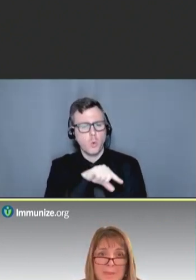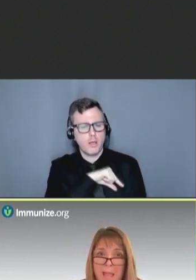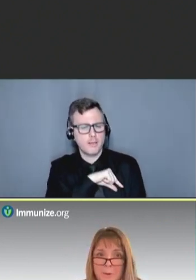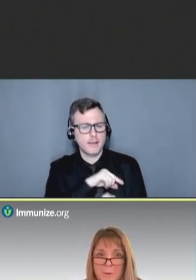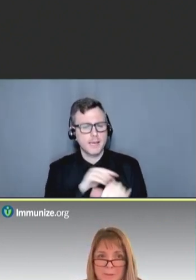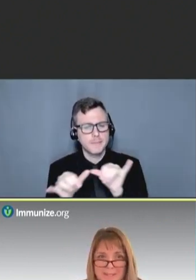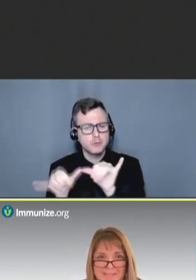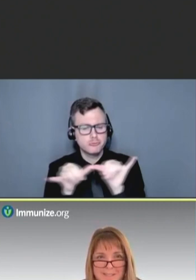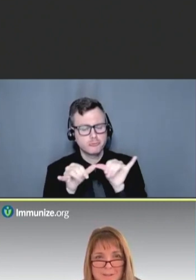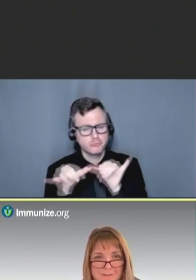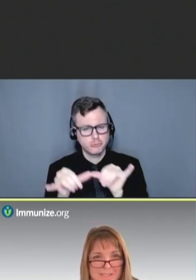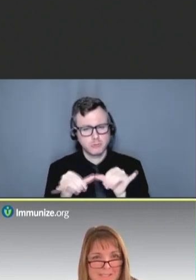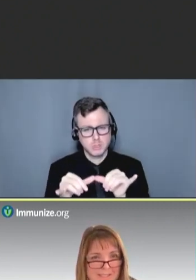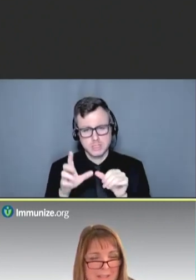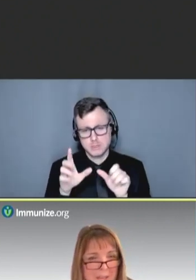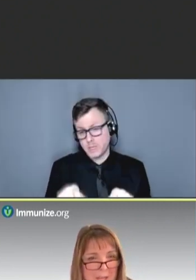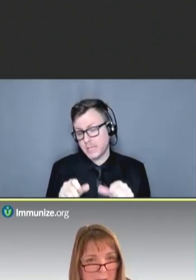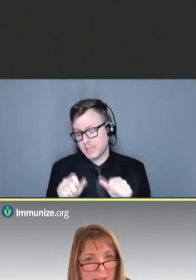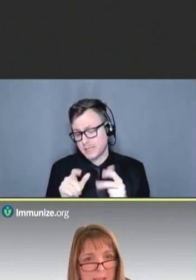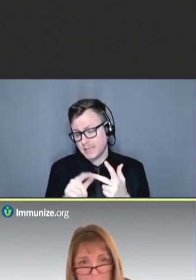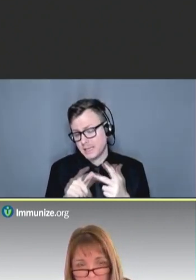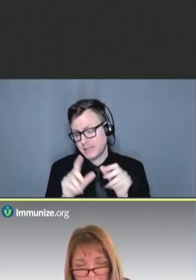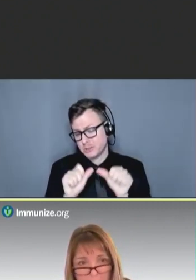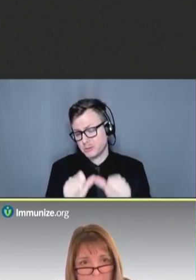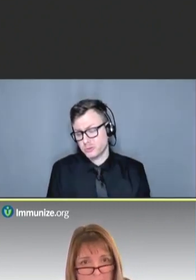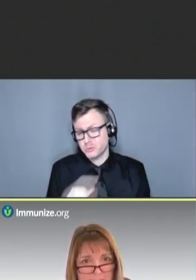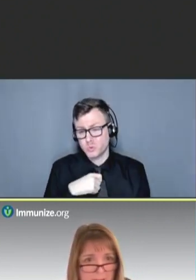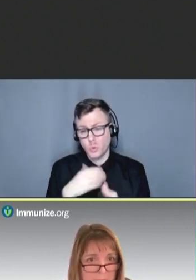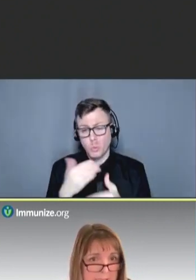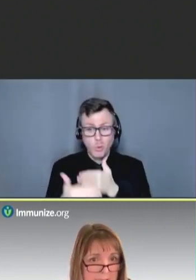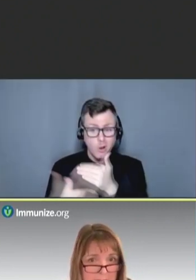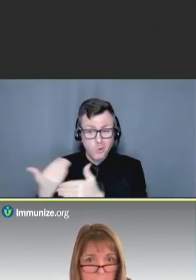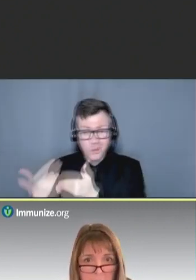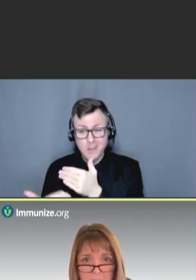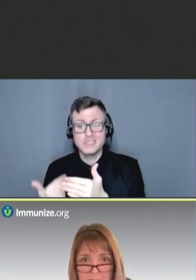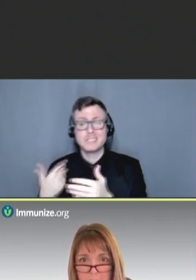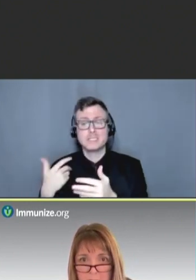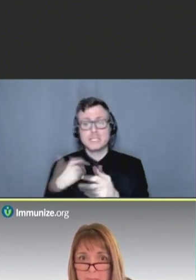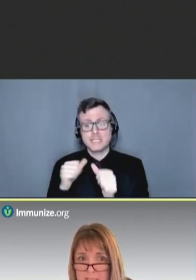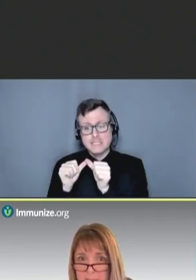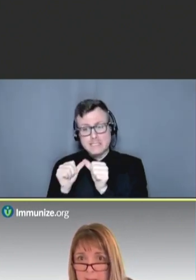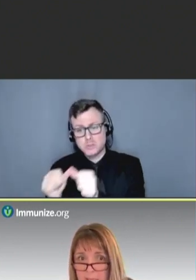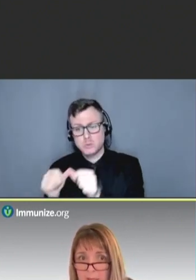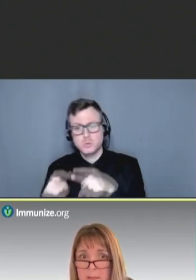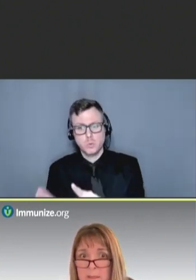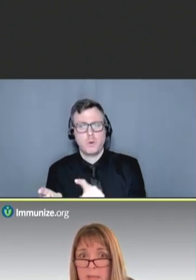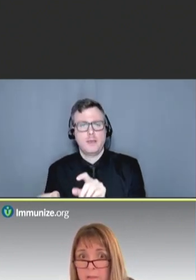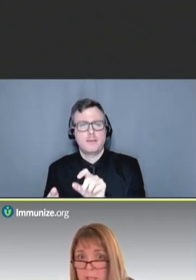How can we continue to make progress and maintain the progress during the pandemic in the use